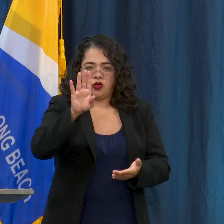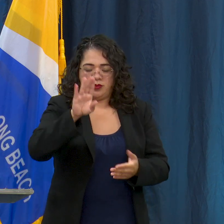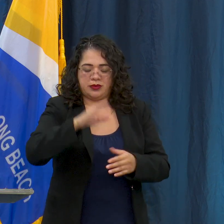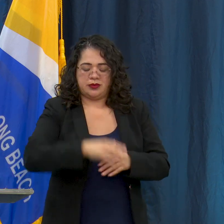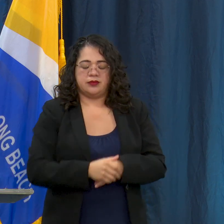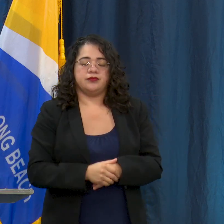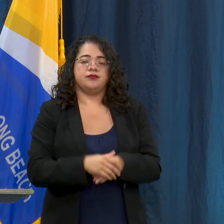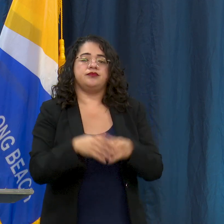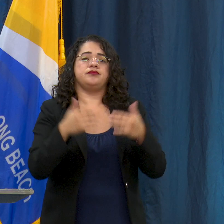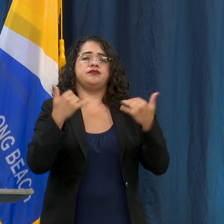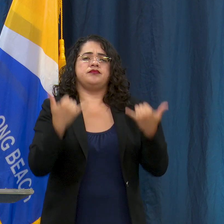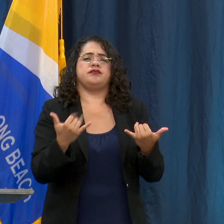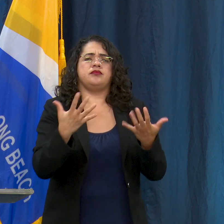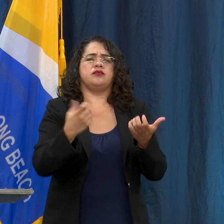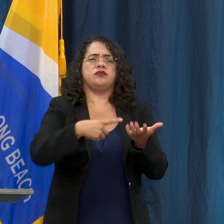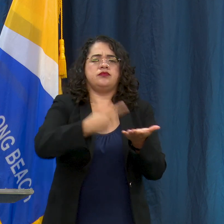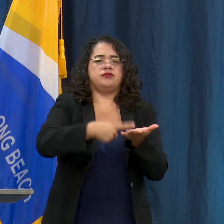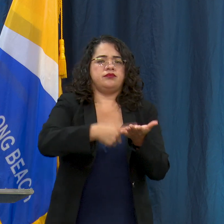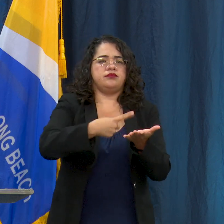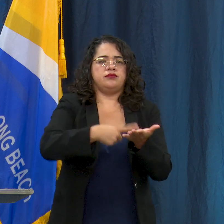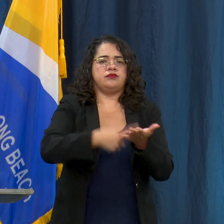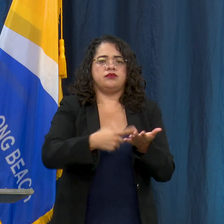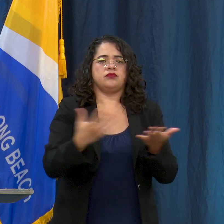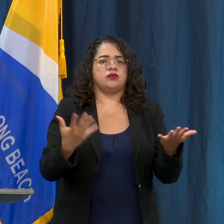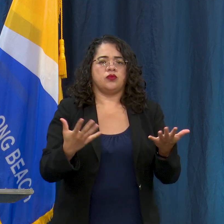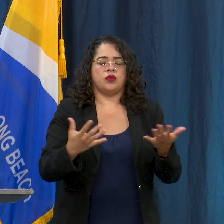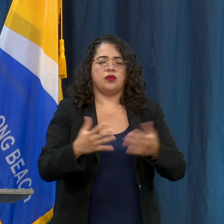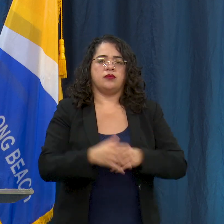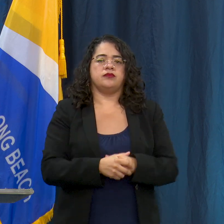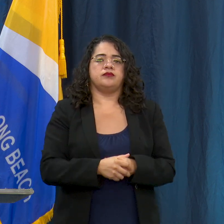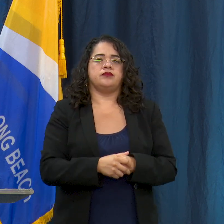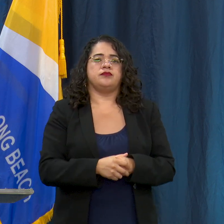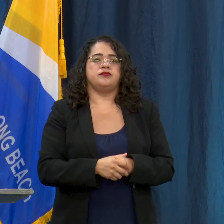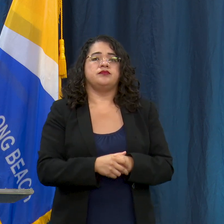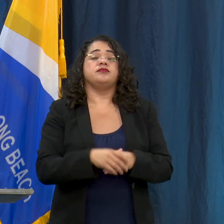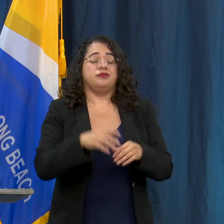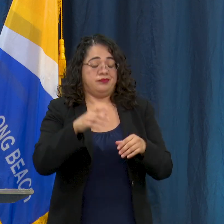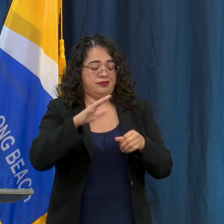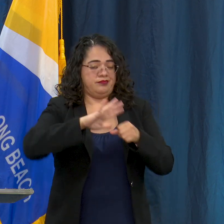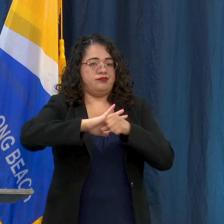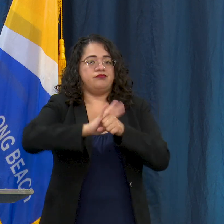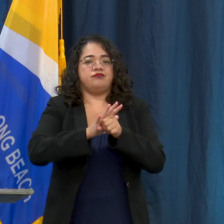by going over how we are dealing with COVID as it relates to a budget